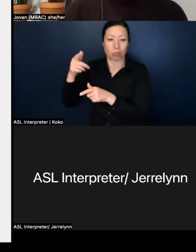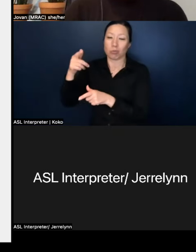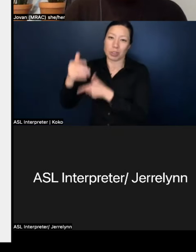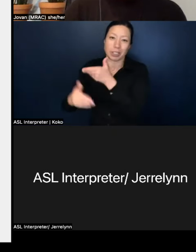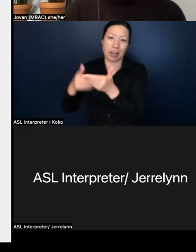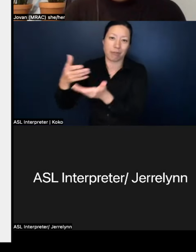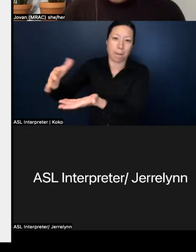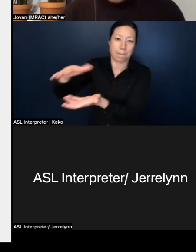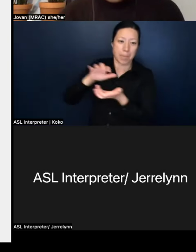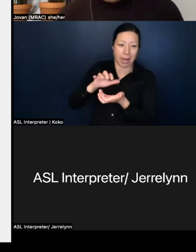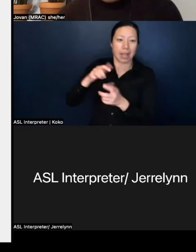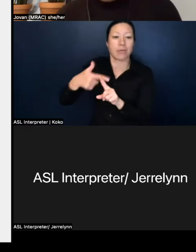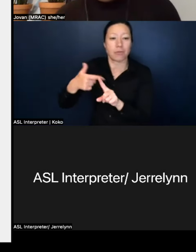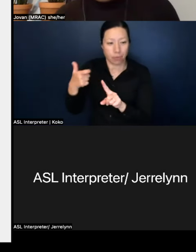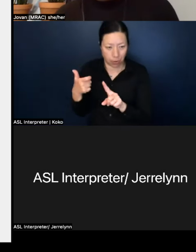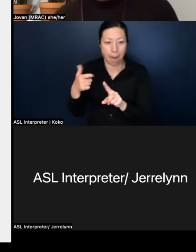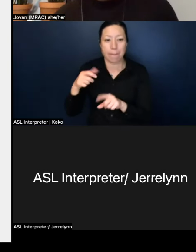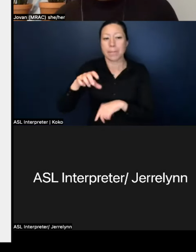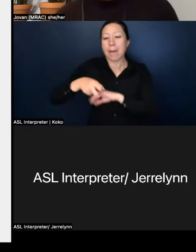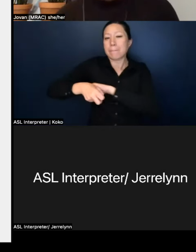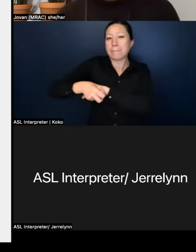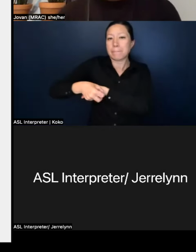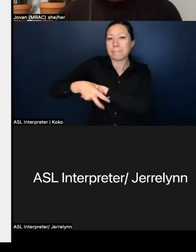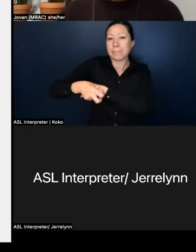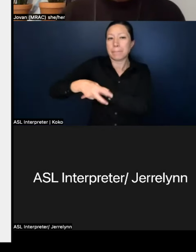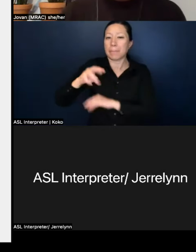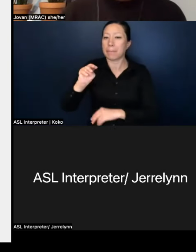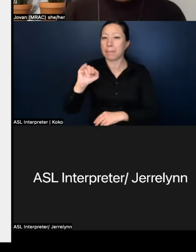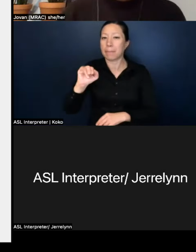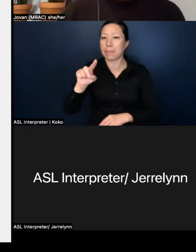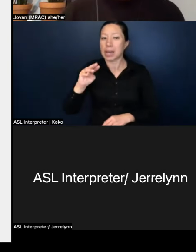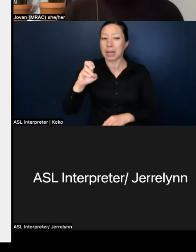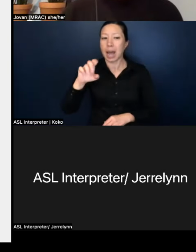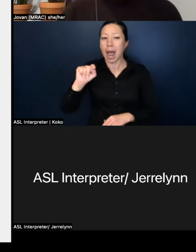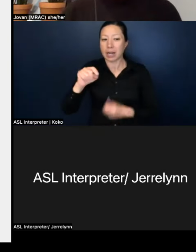Artists' Futures stems from a larger nationwide initiative,